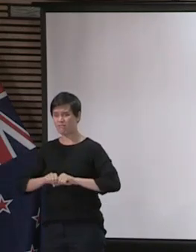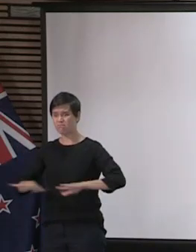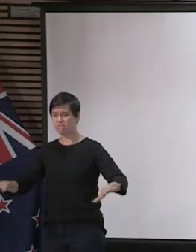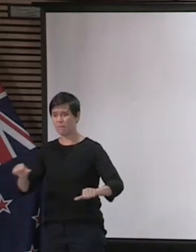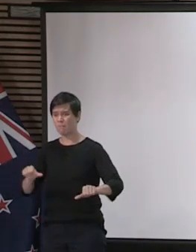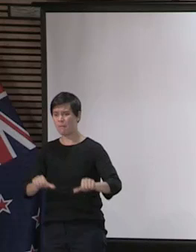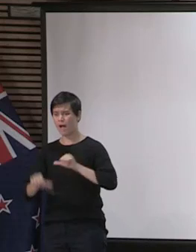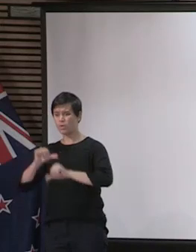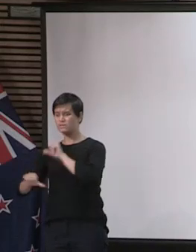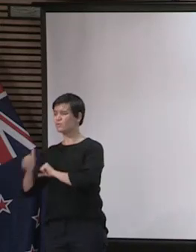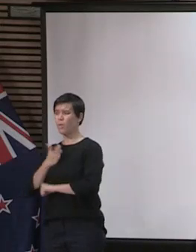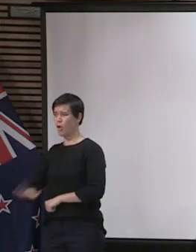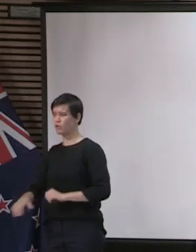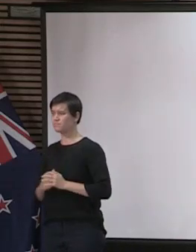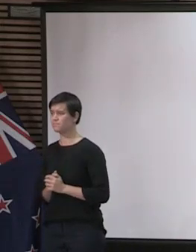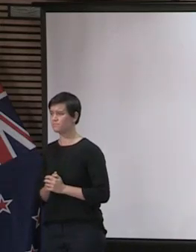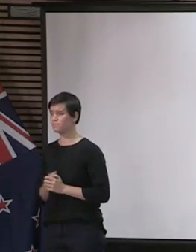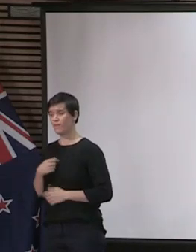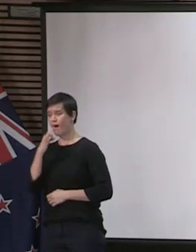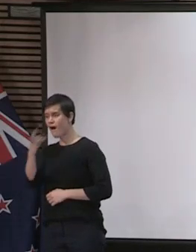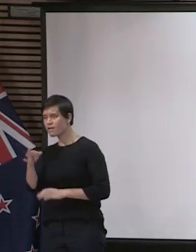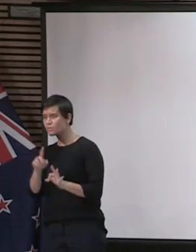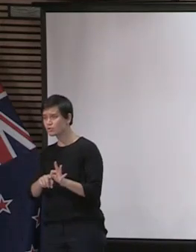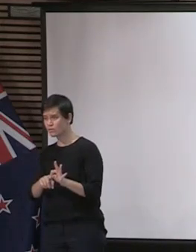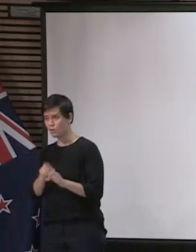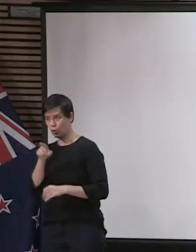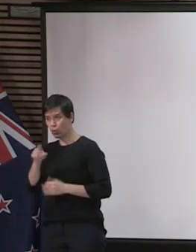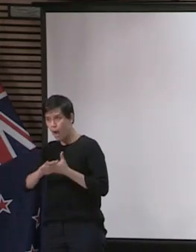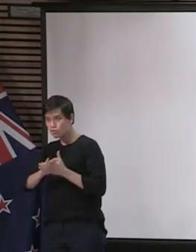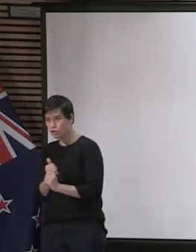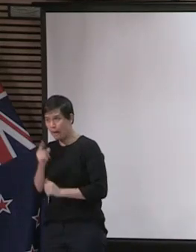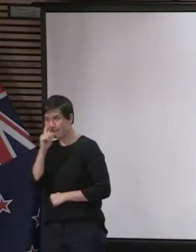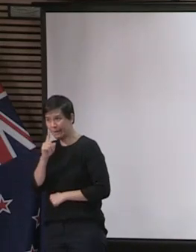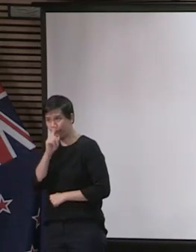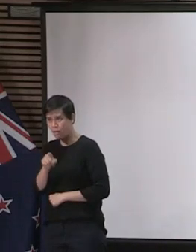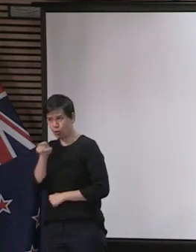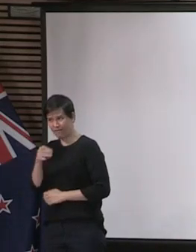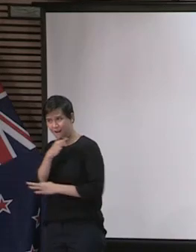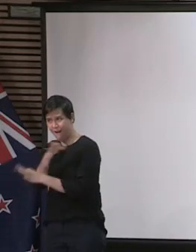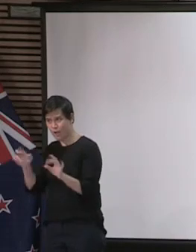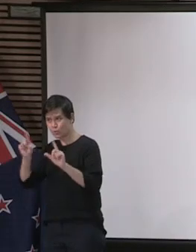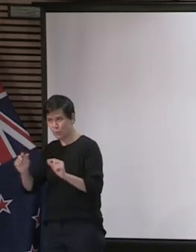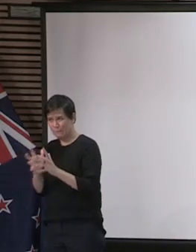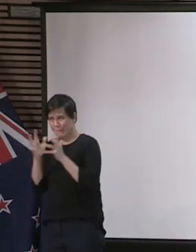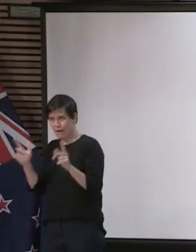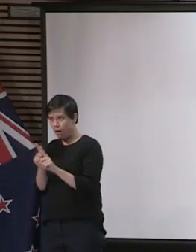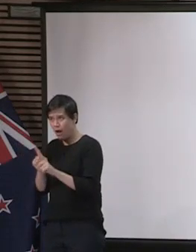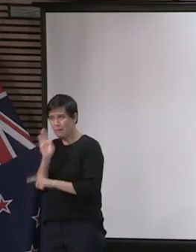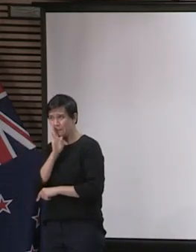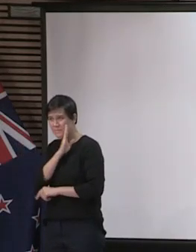gains now. Let's lock them in and do everything that we cannot to go backwards and to keep moving forward